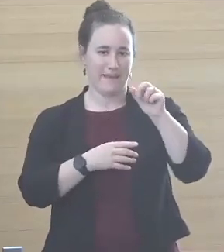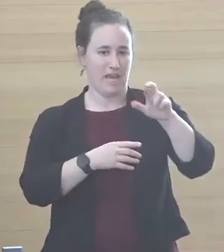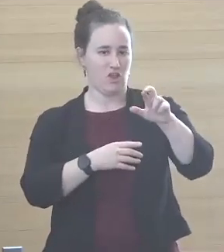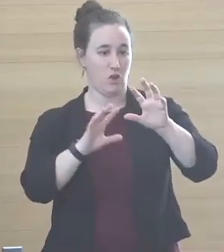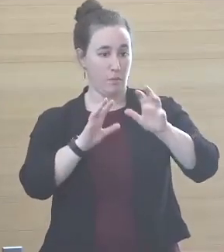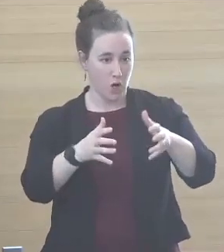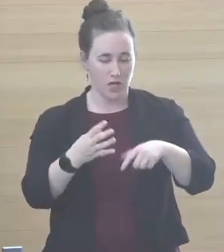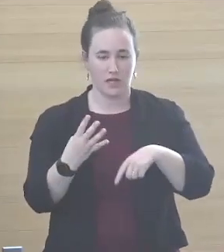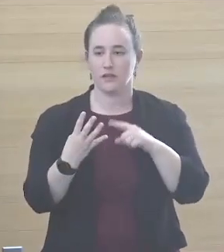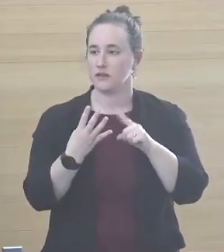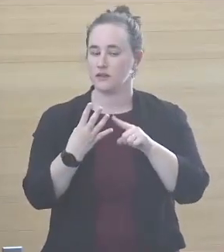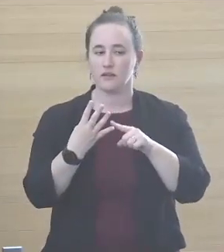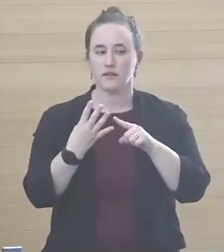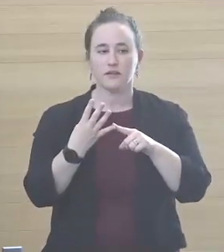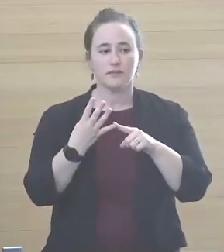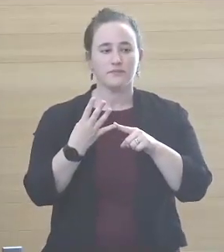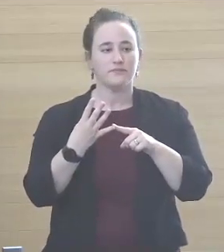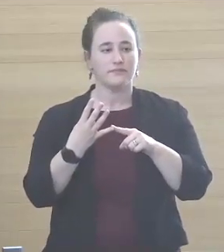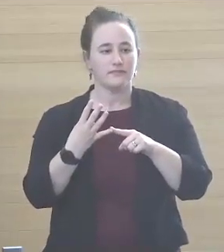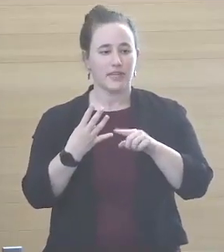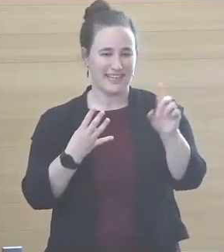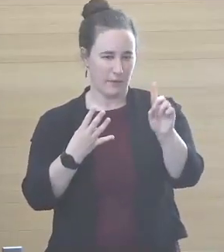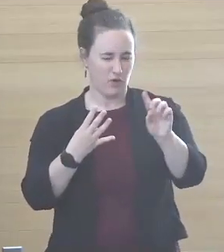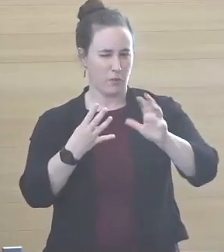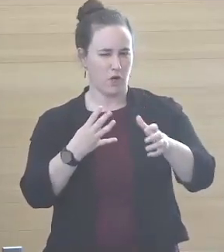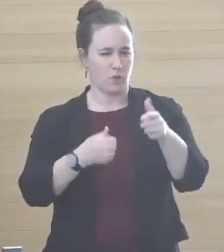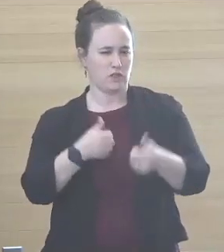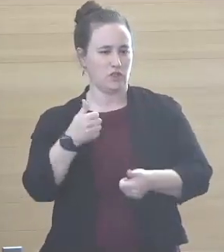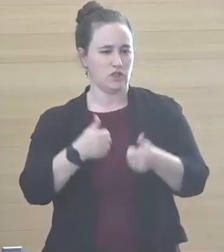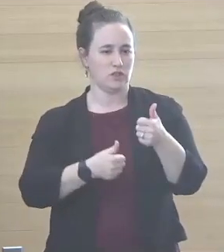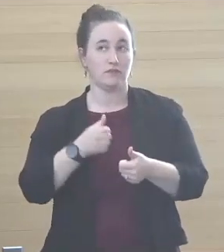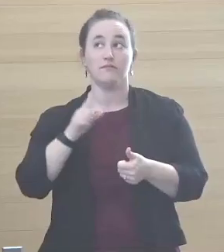a black and white photo of Brad Lomax, a Black man seated in his wheelchair